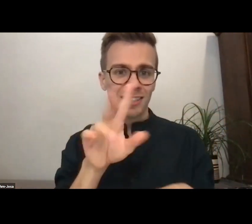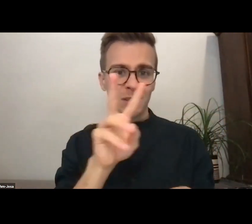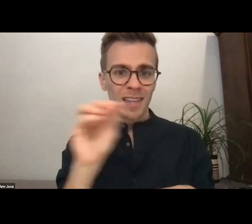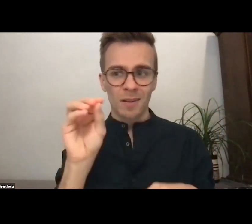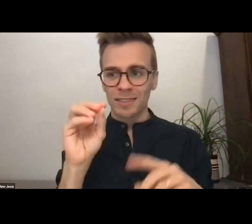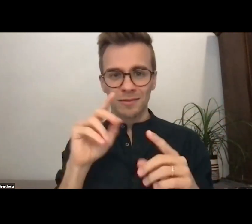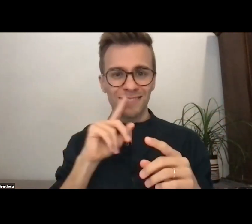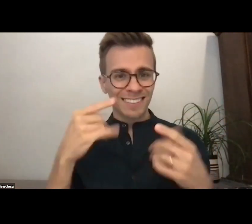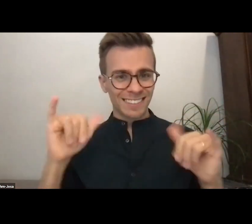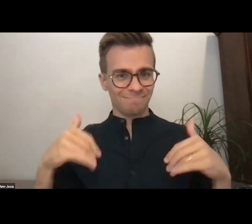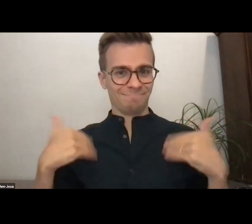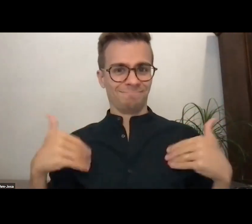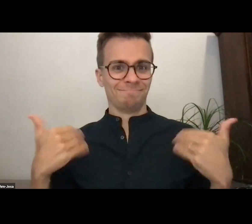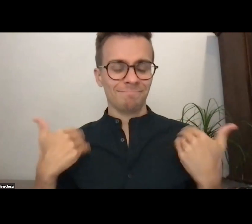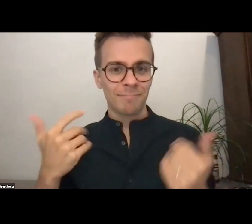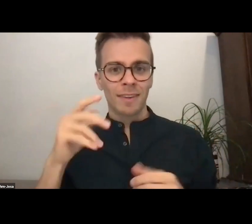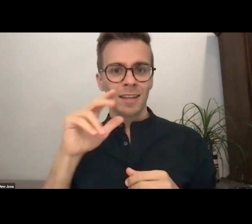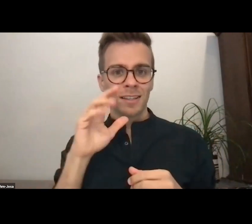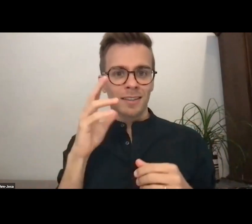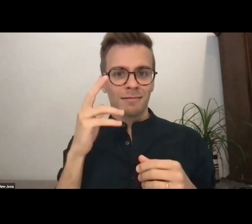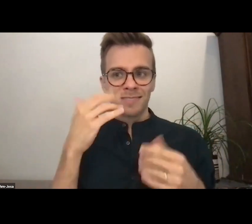that. It’s something that started in the early 2000s.